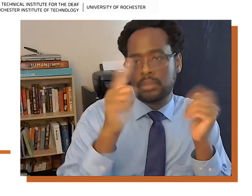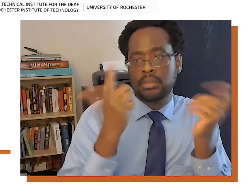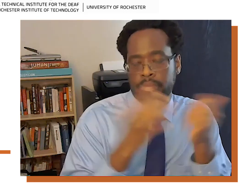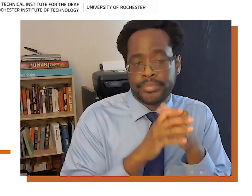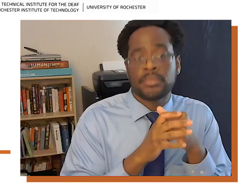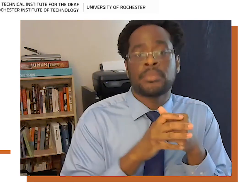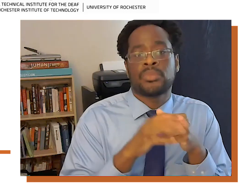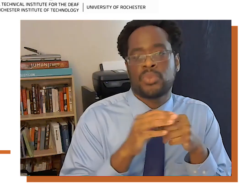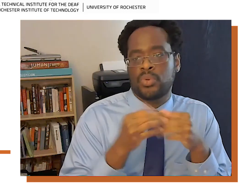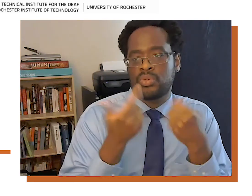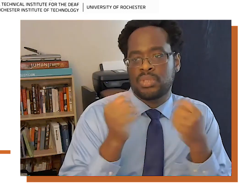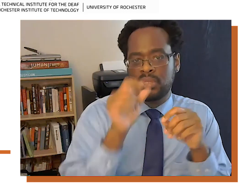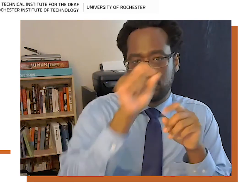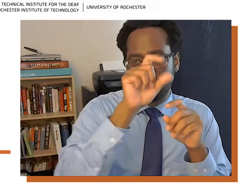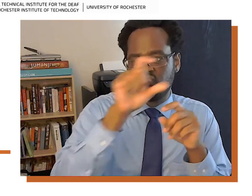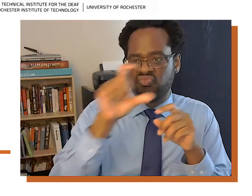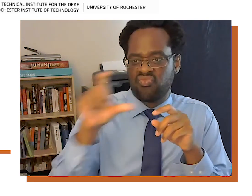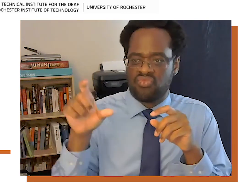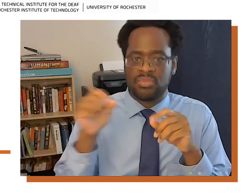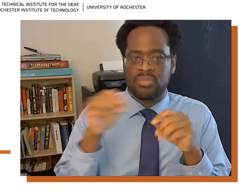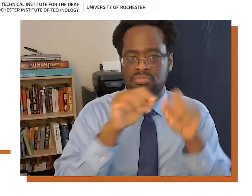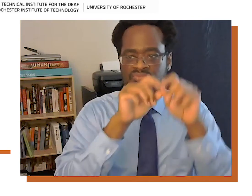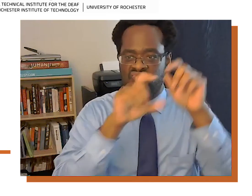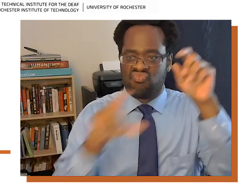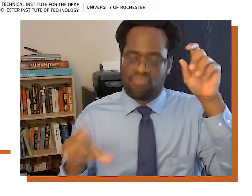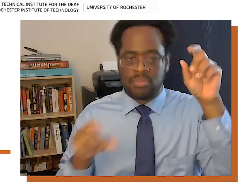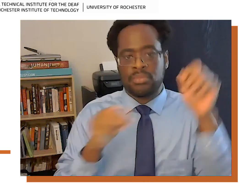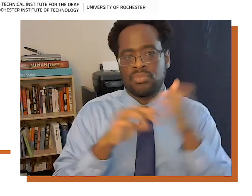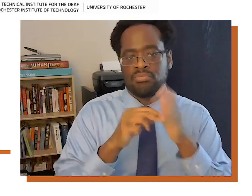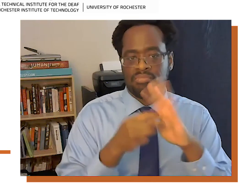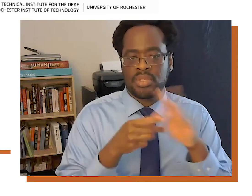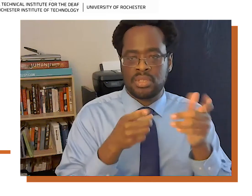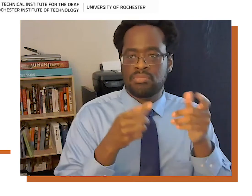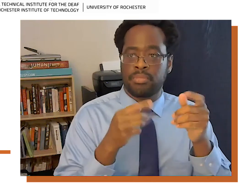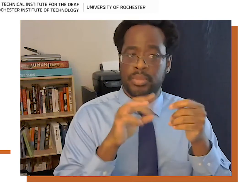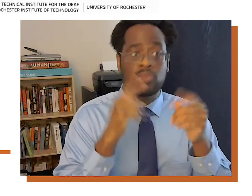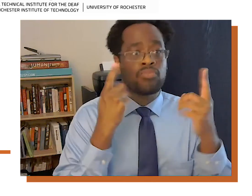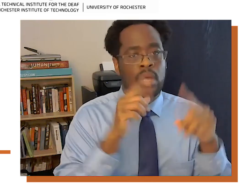The grayish area, more gray, is "Not ASL," and the darker is "ASL."